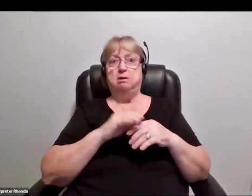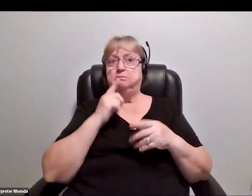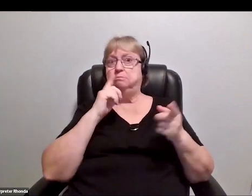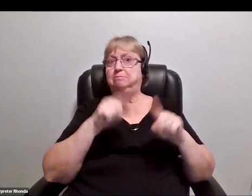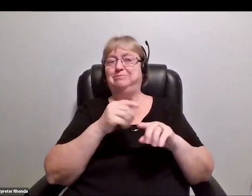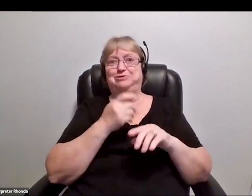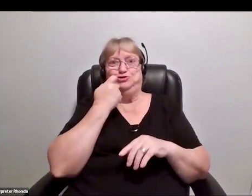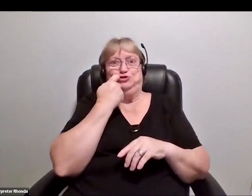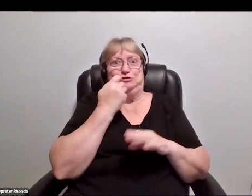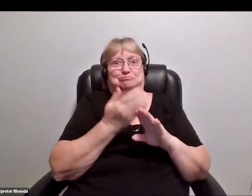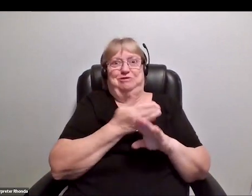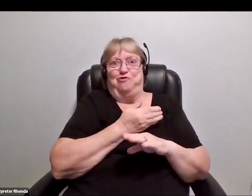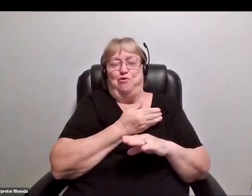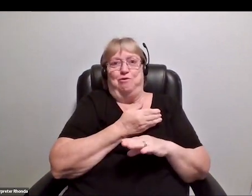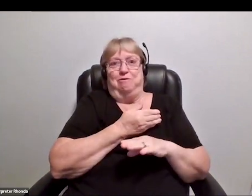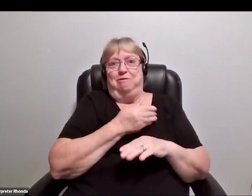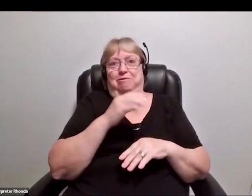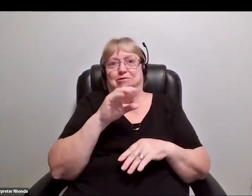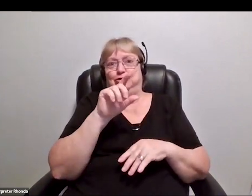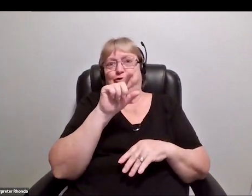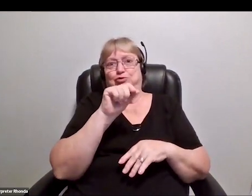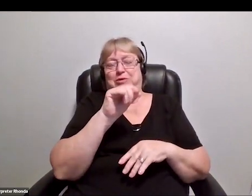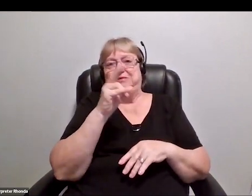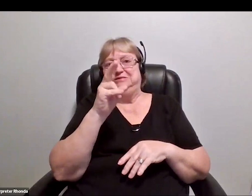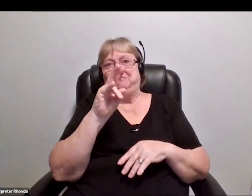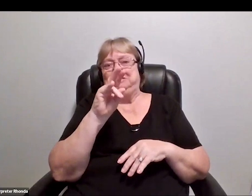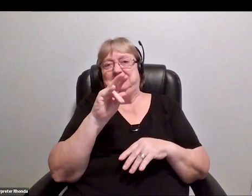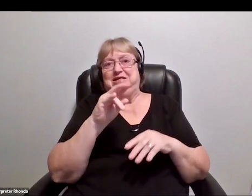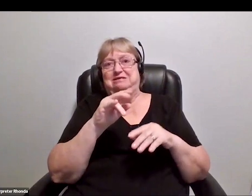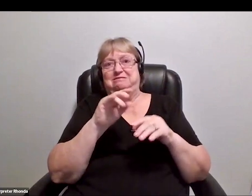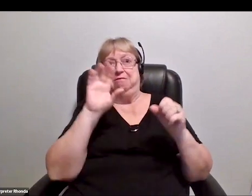We were talking about how to make that eclipse accessible to the blind and low vision community.